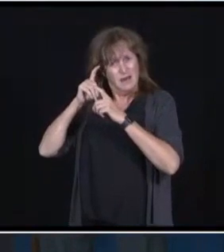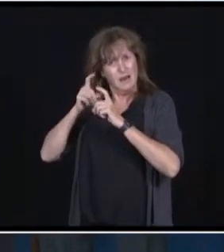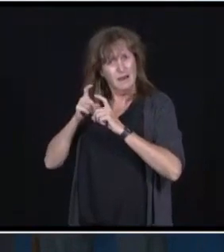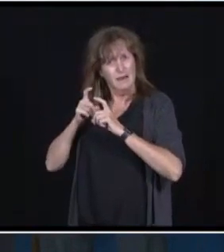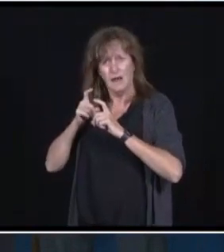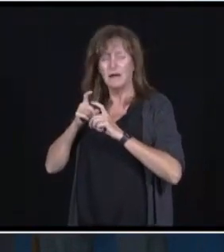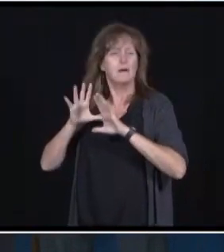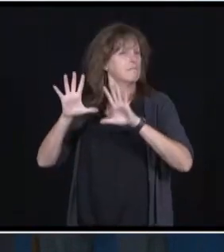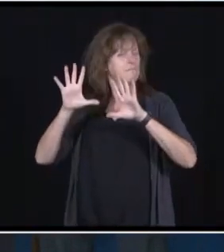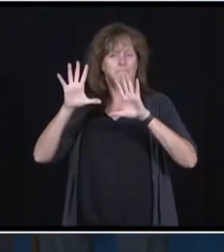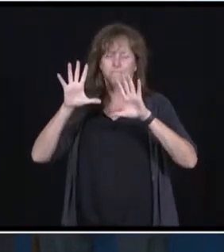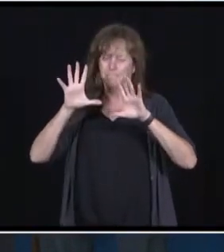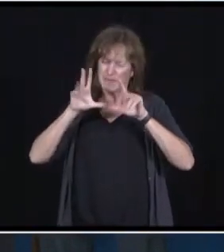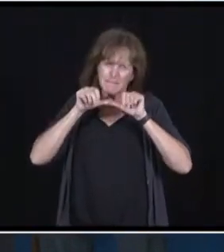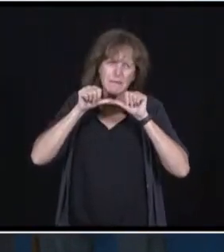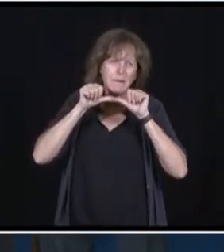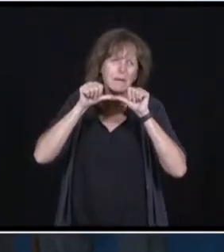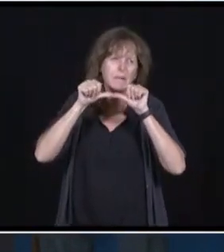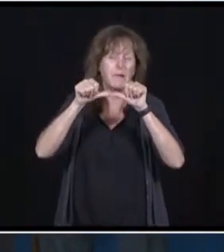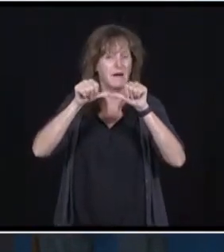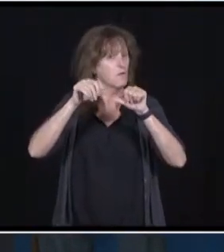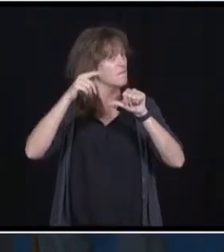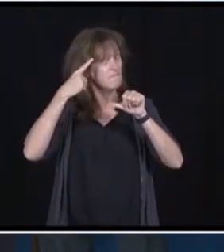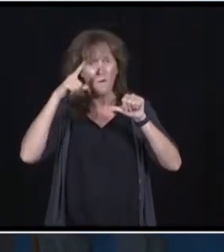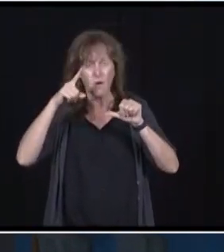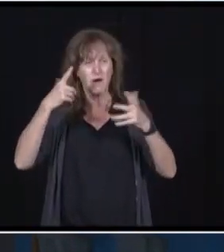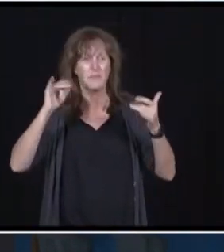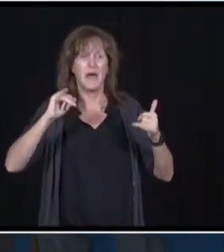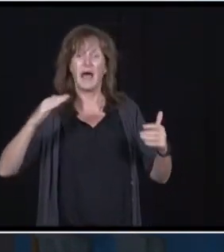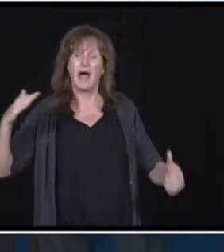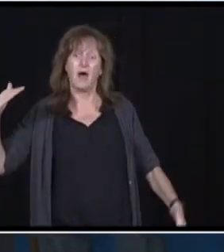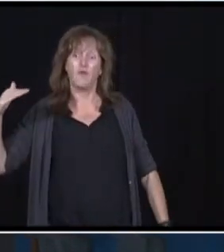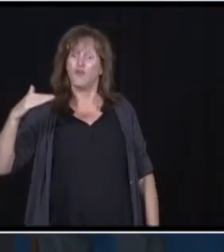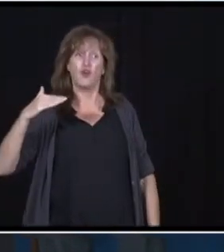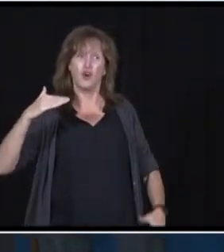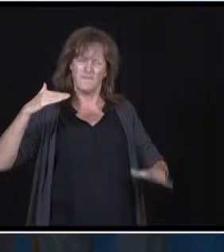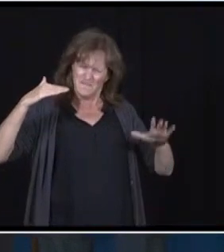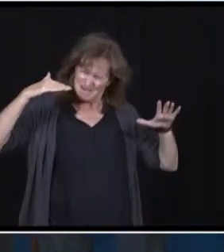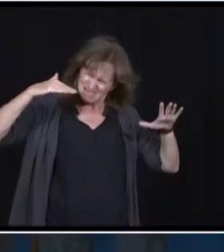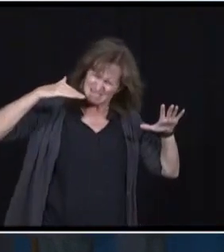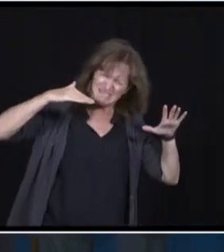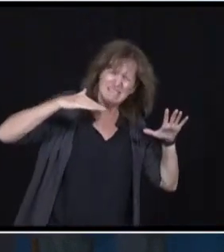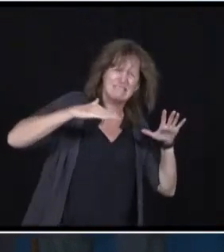And we never looked back. Because of that decision, we made tremendous progress to